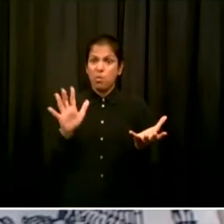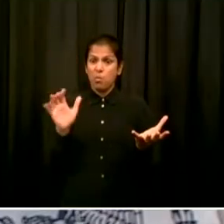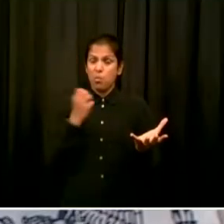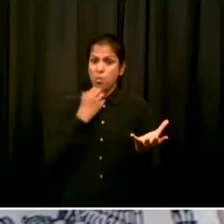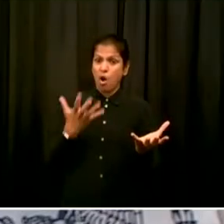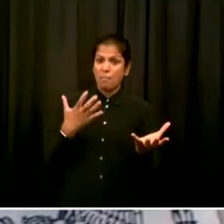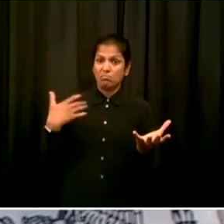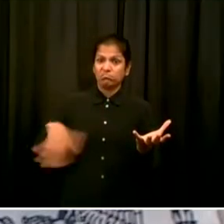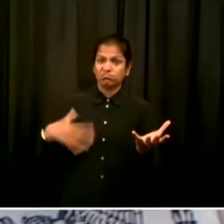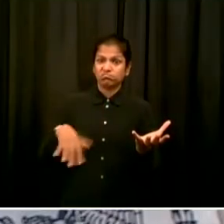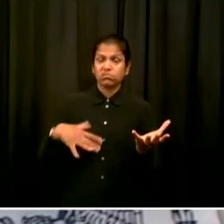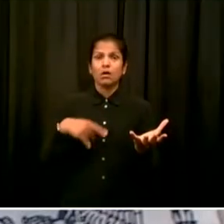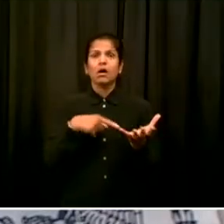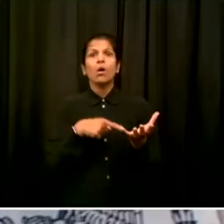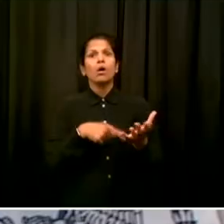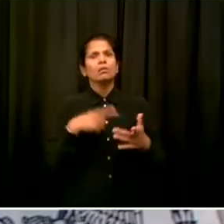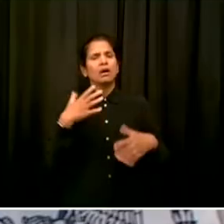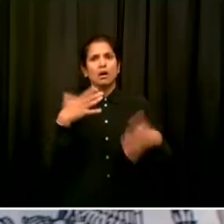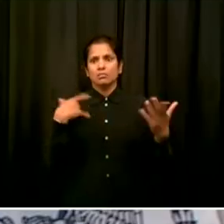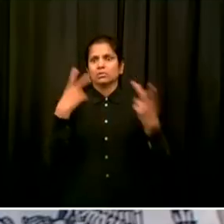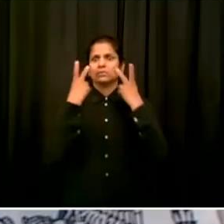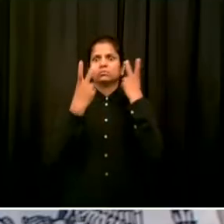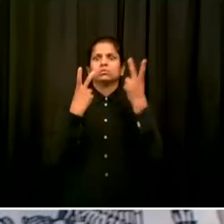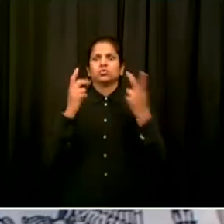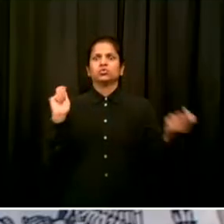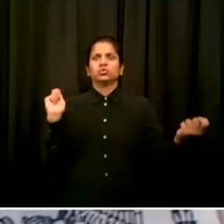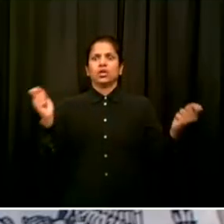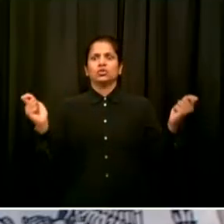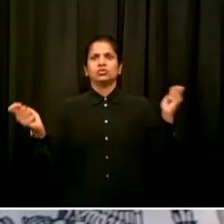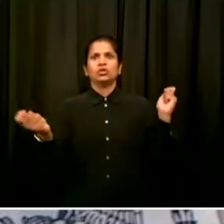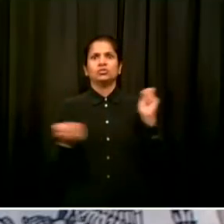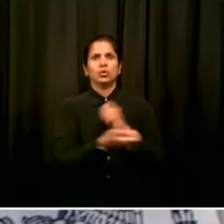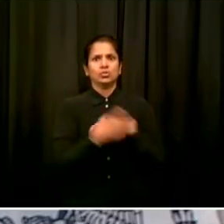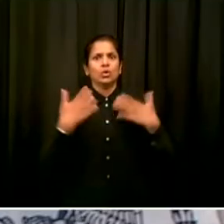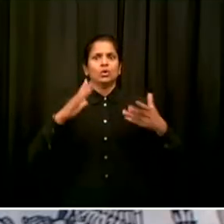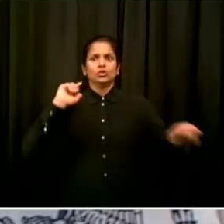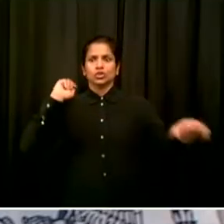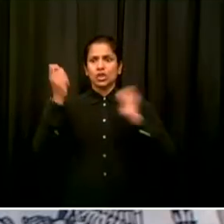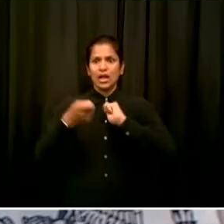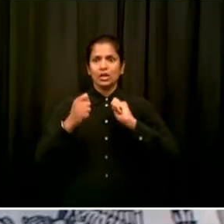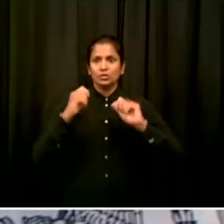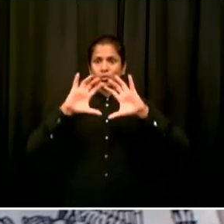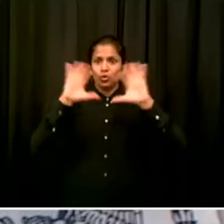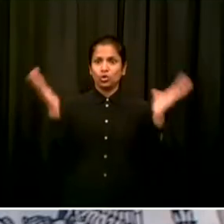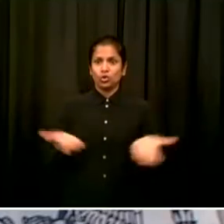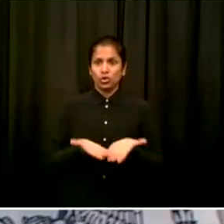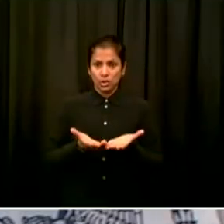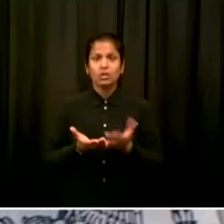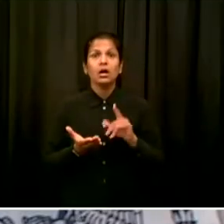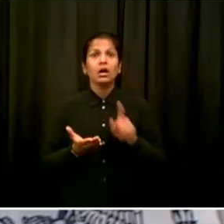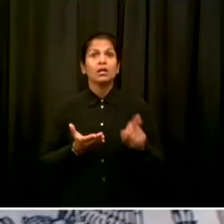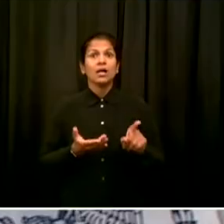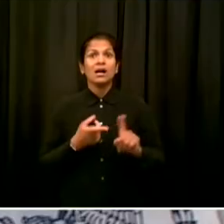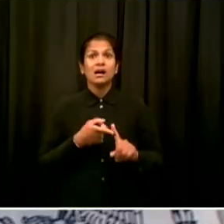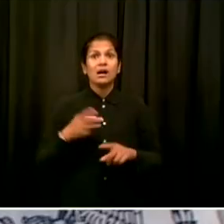SEEING MORE AND MORE ISSUES TWIH COASTAL AREAS ALL AROUND THE